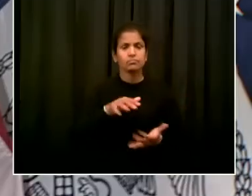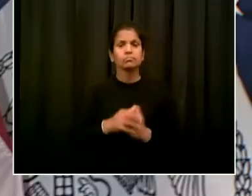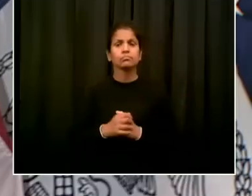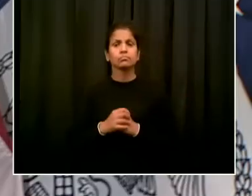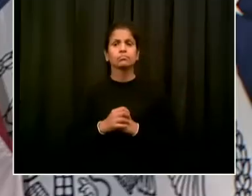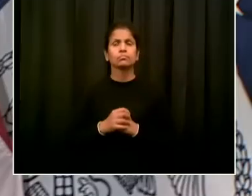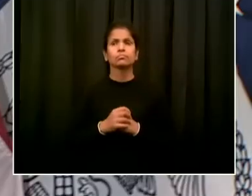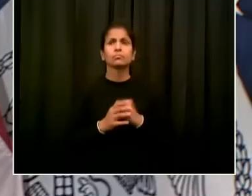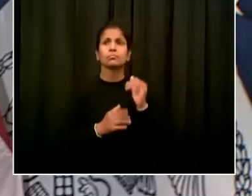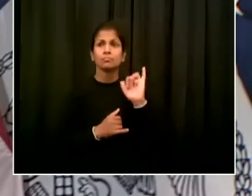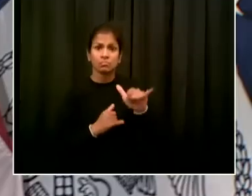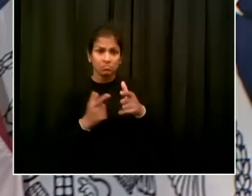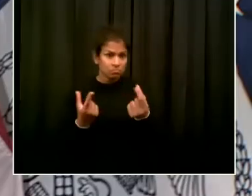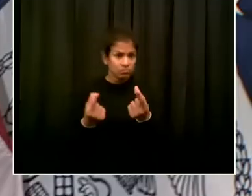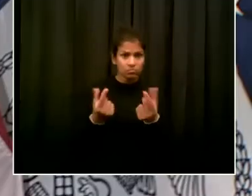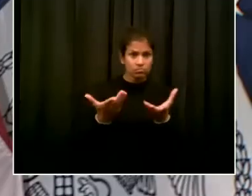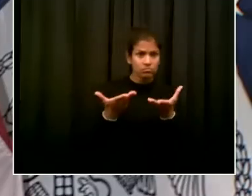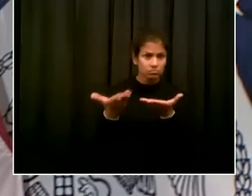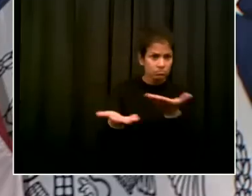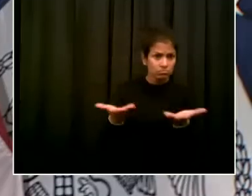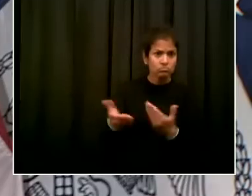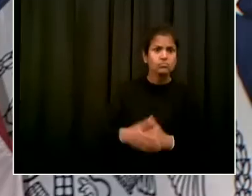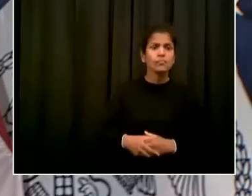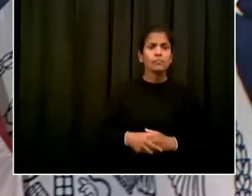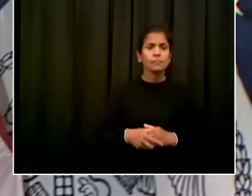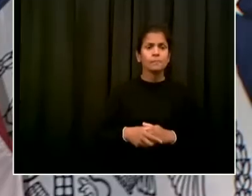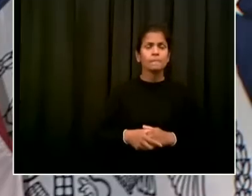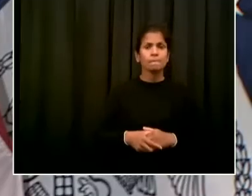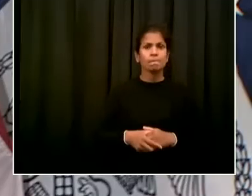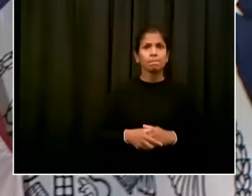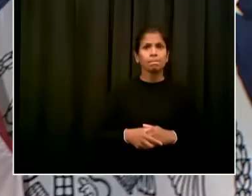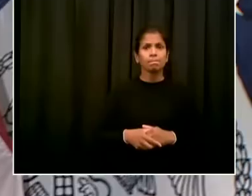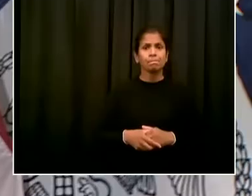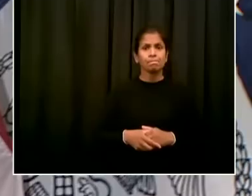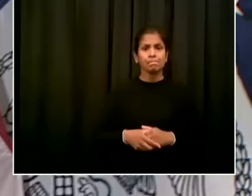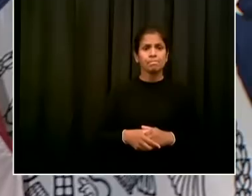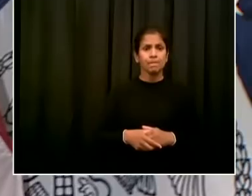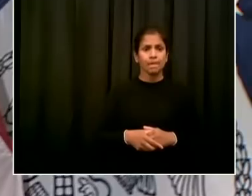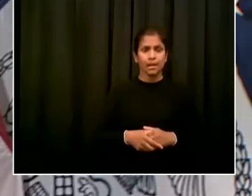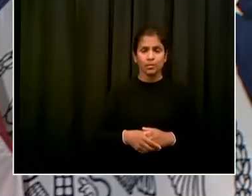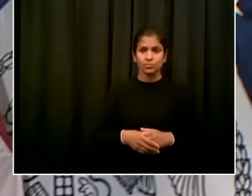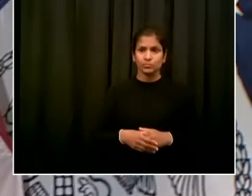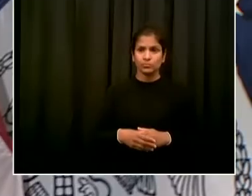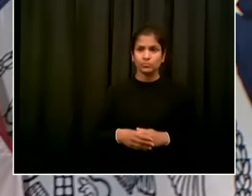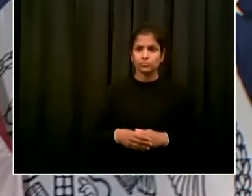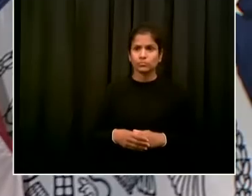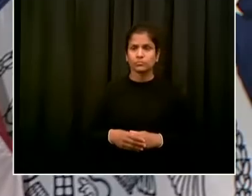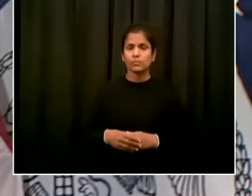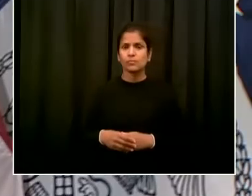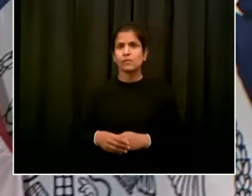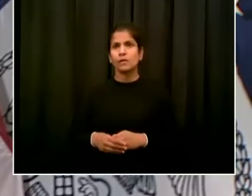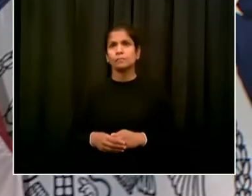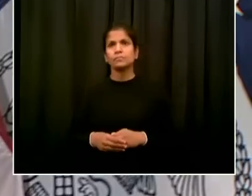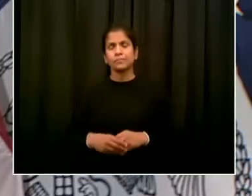> >WWAE RE GOING TO LOOK AT THAT.